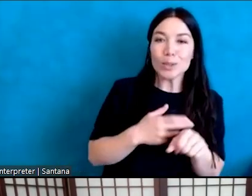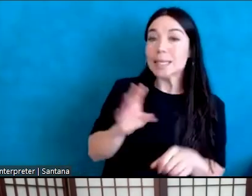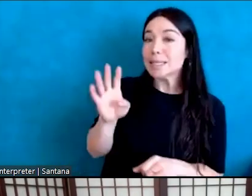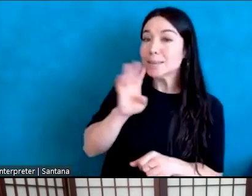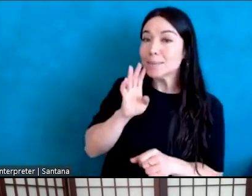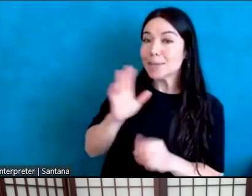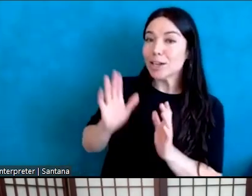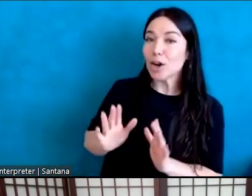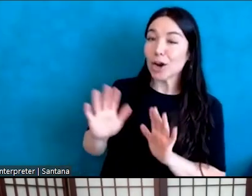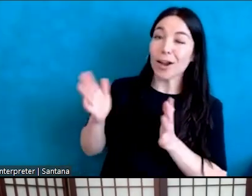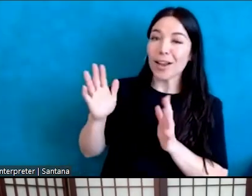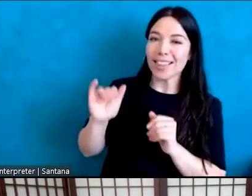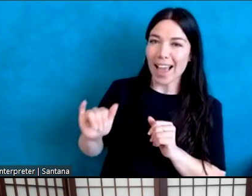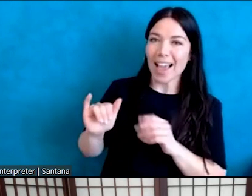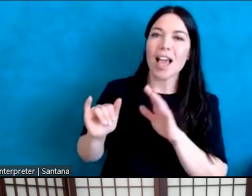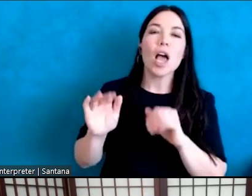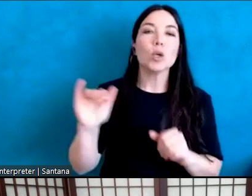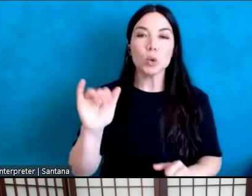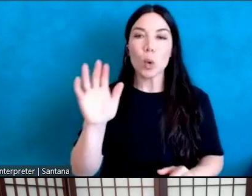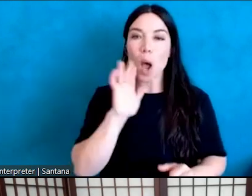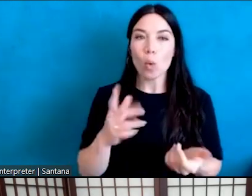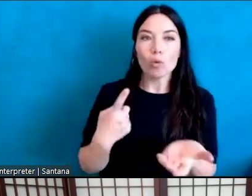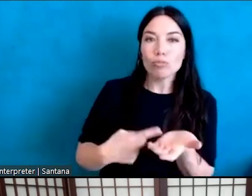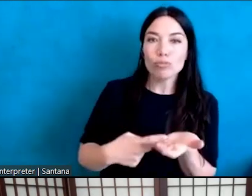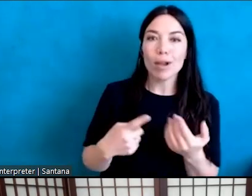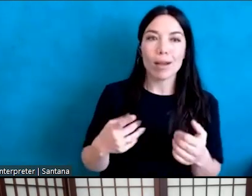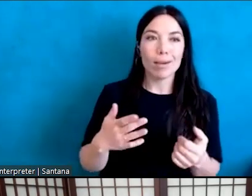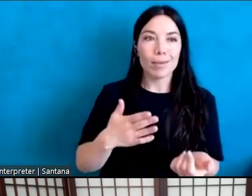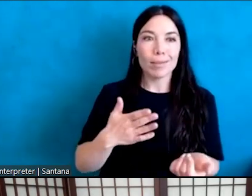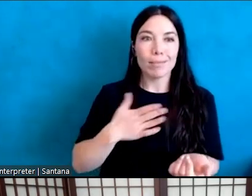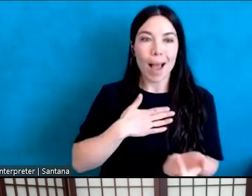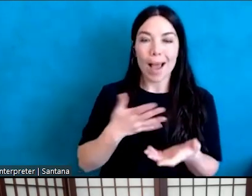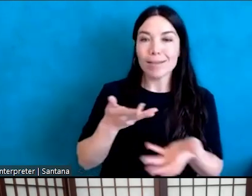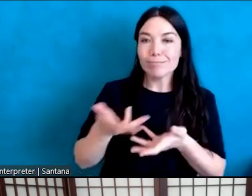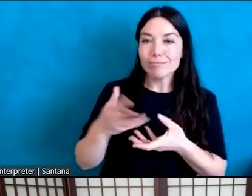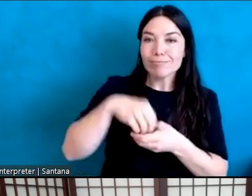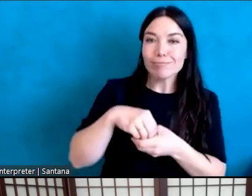I'm going to talk a little bit about my engagement with Native American, and especially myaamia, or Miami, language reclamation.